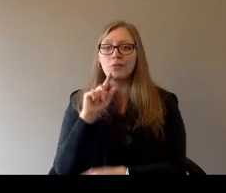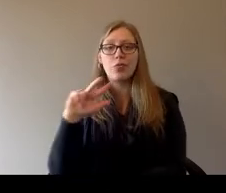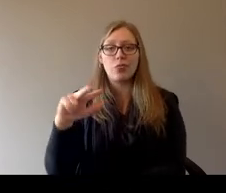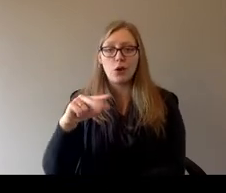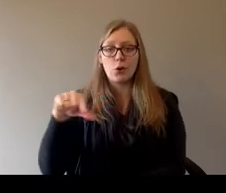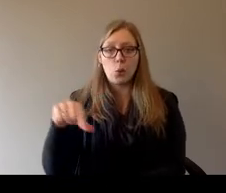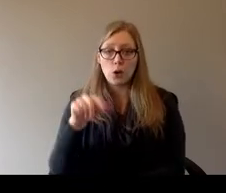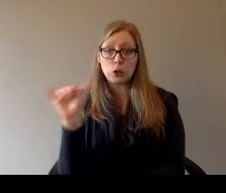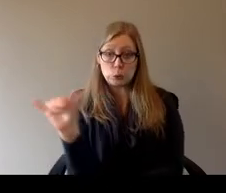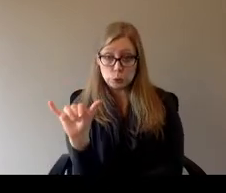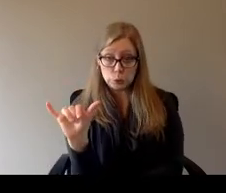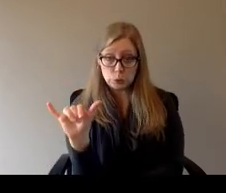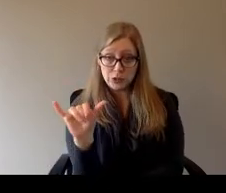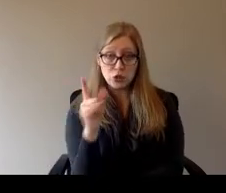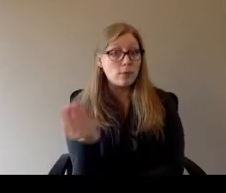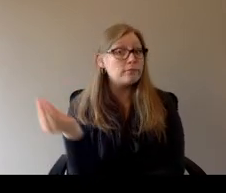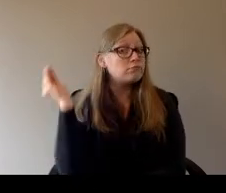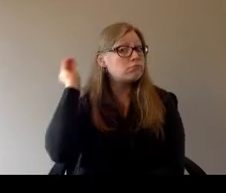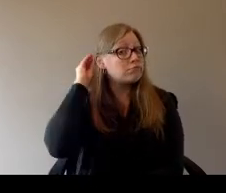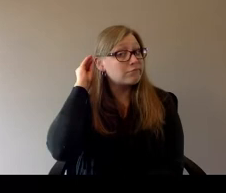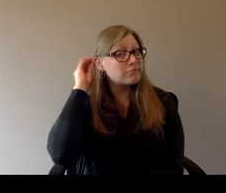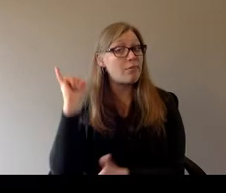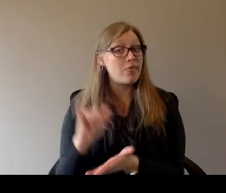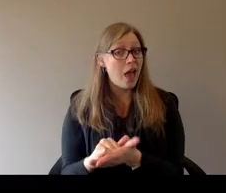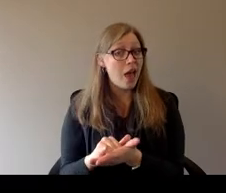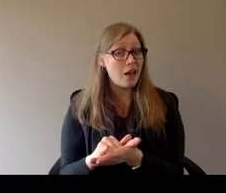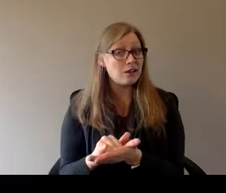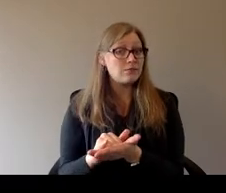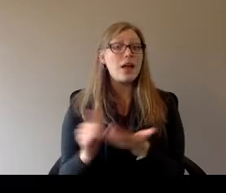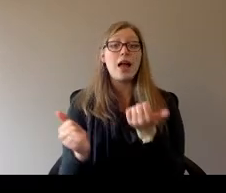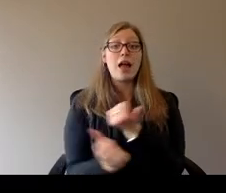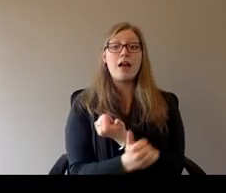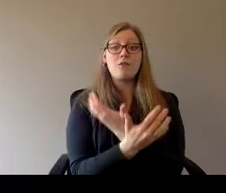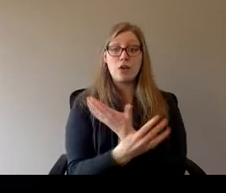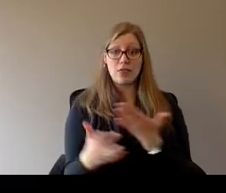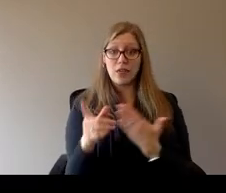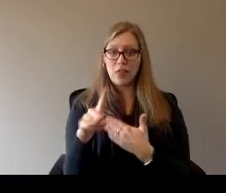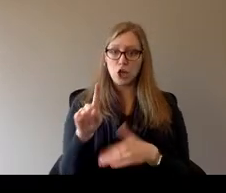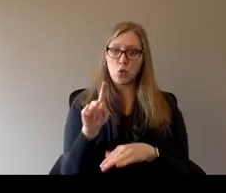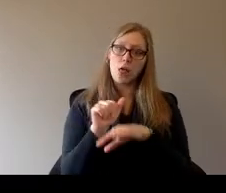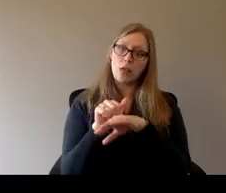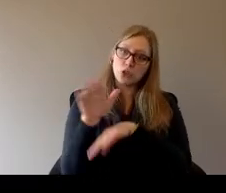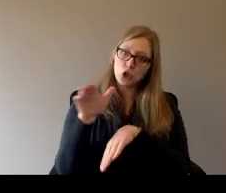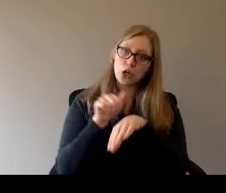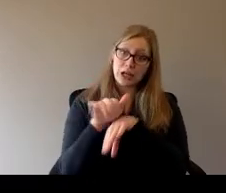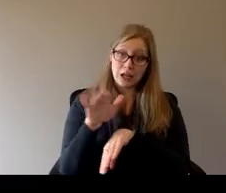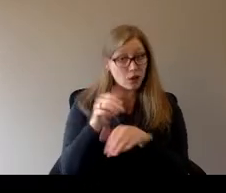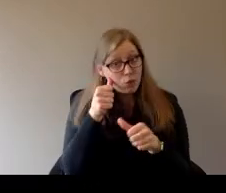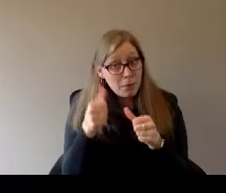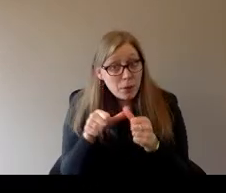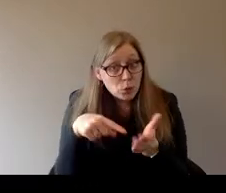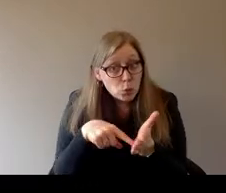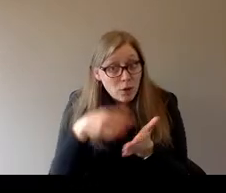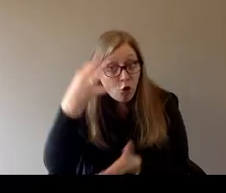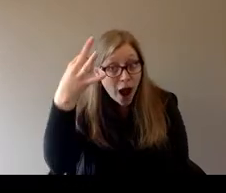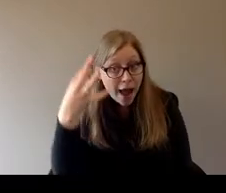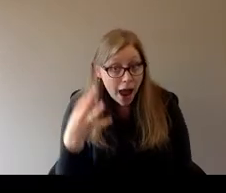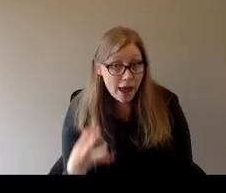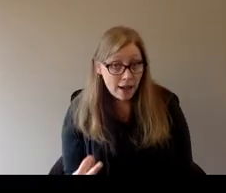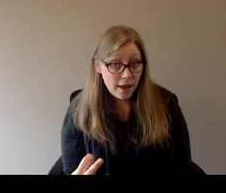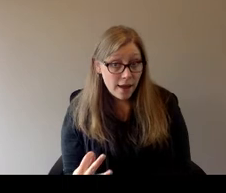Now everything that you are turning in by Friday, each week, will be graded over the